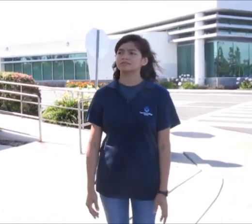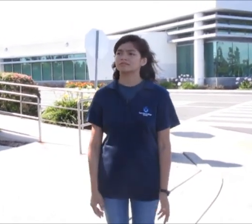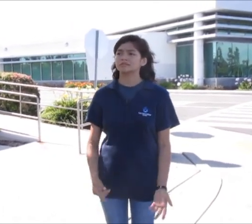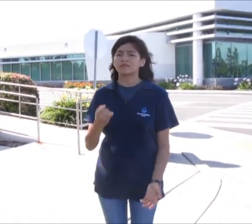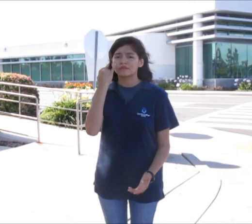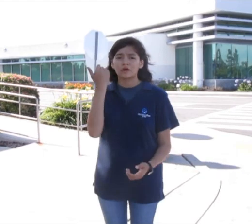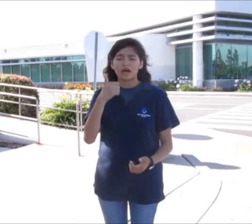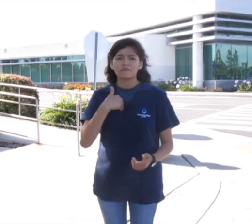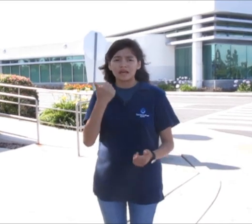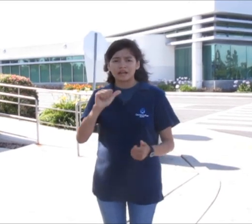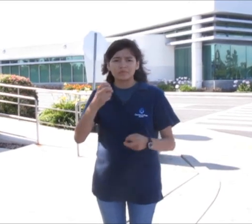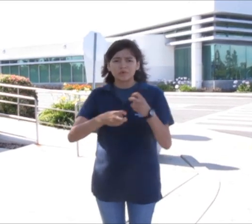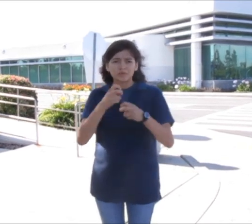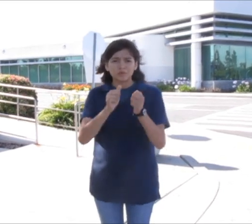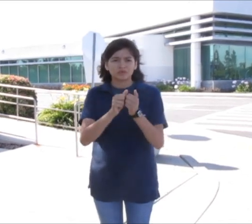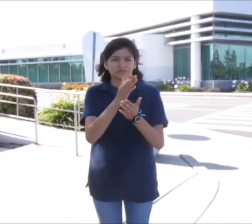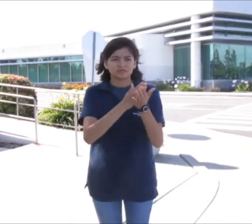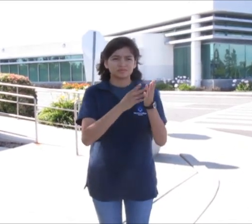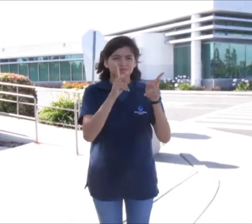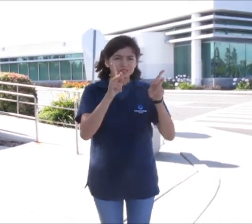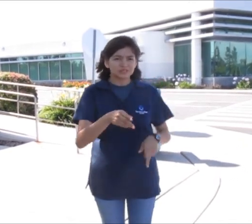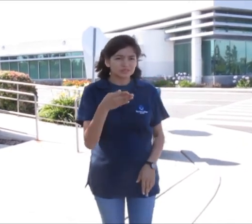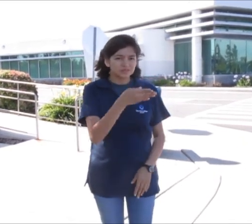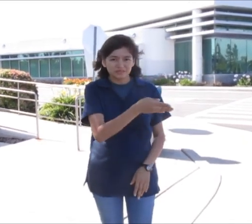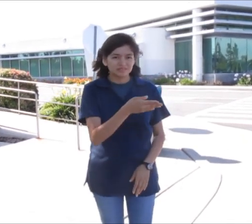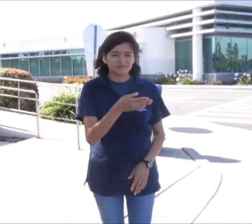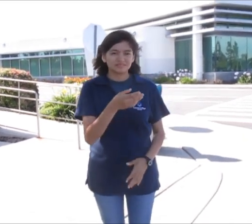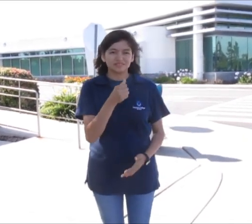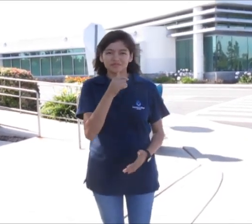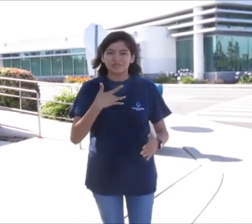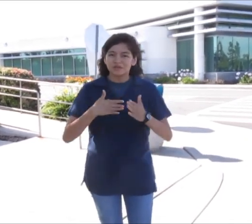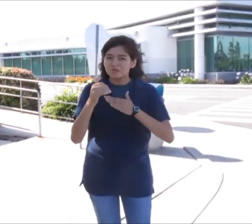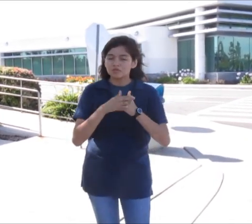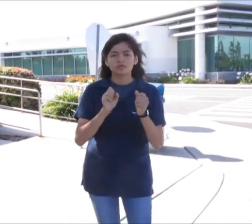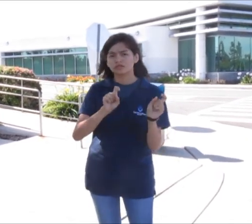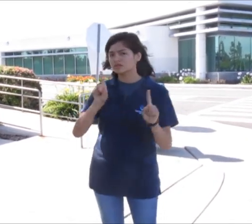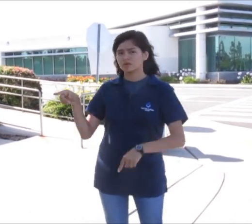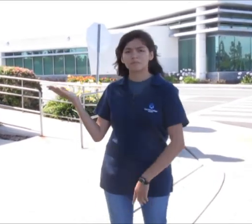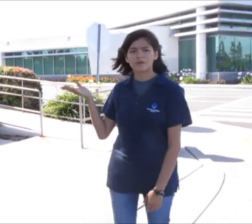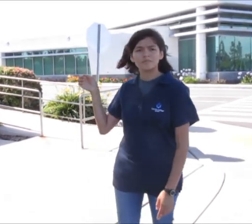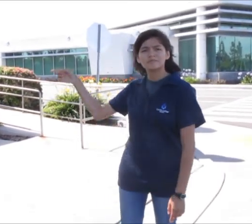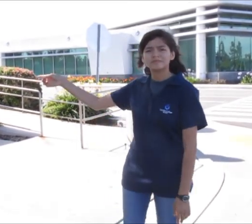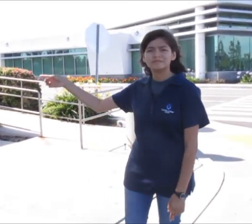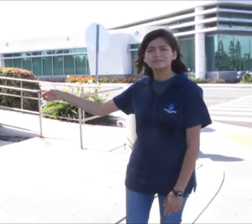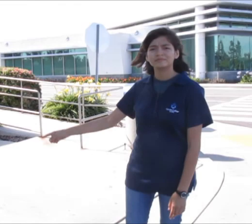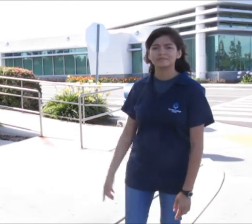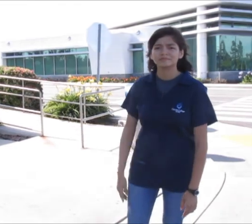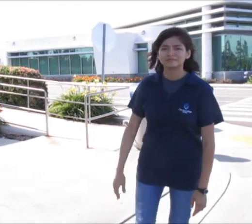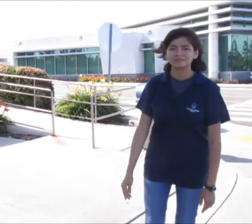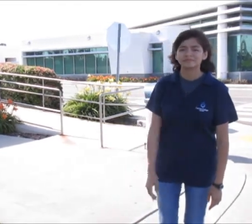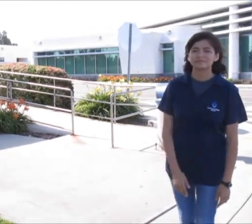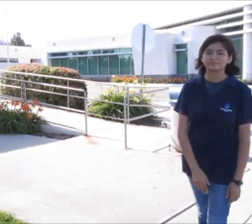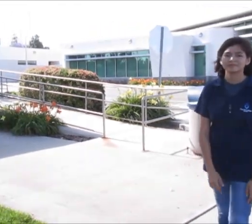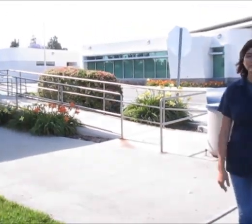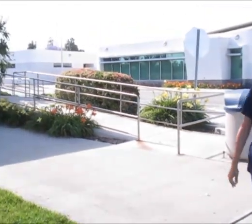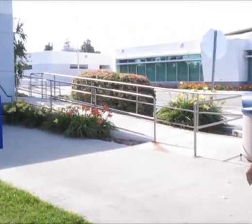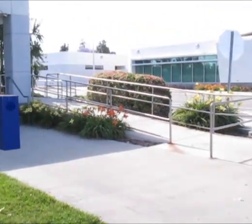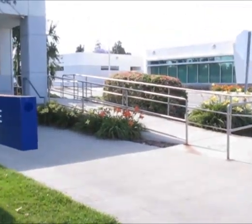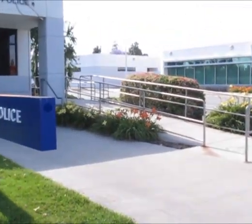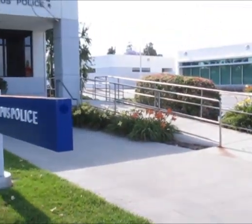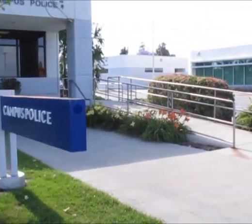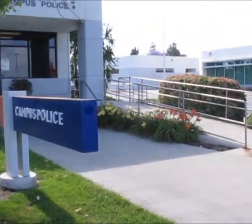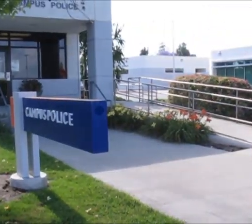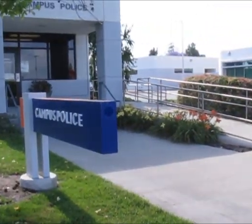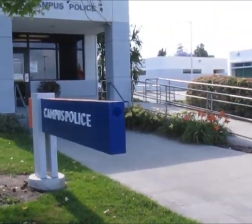If you have any issues with people, or if you don't feel comfortable with them, you can come to ask for help.